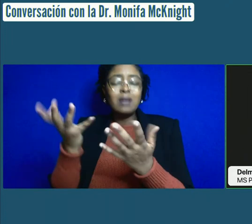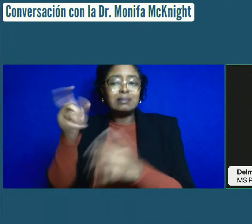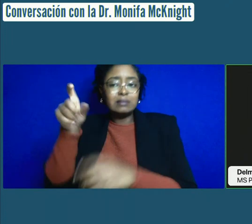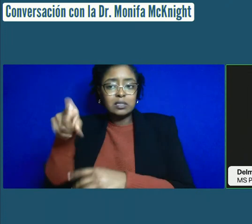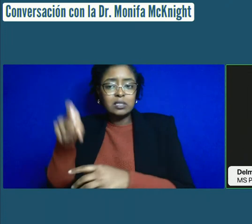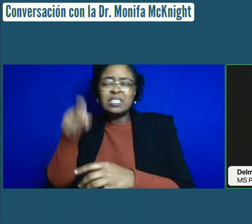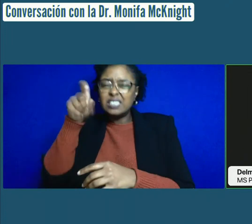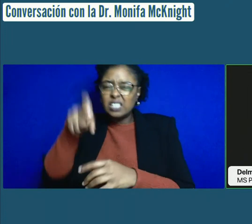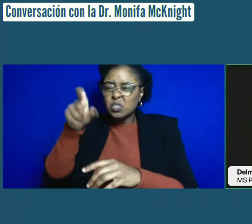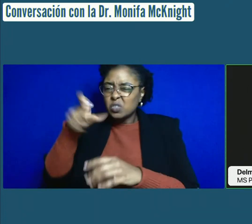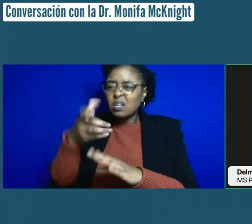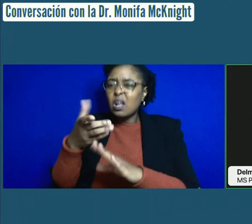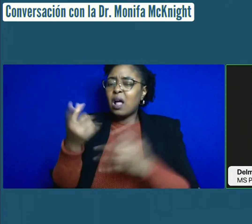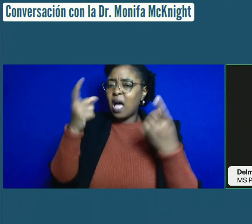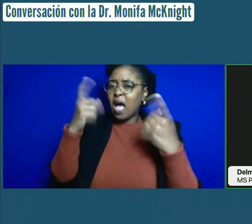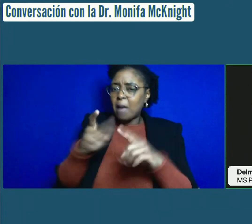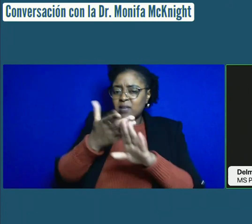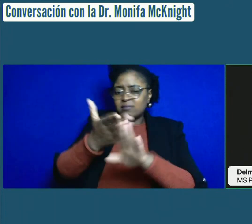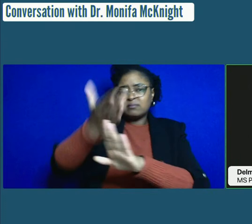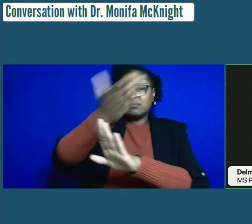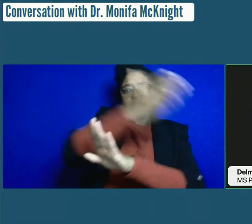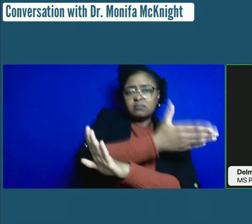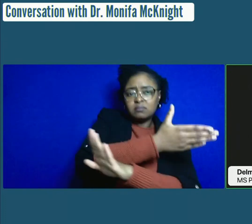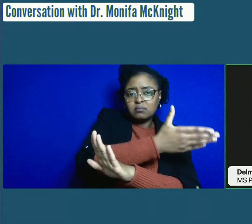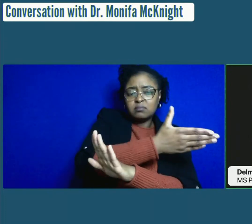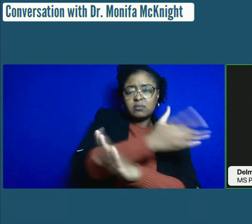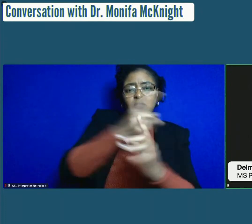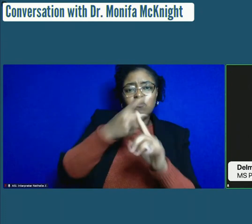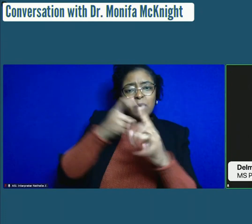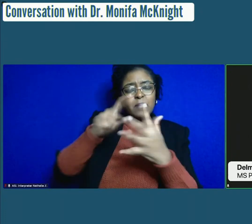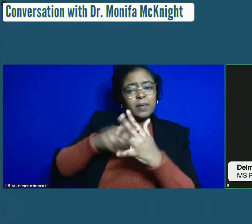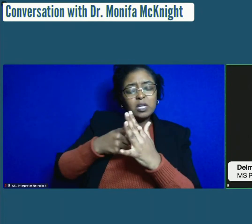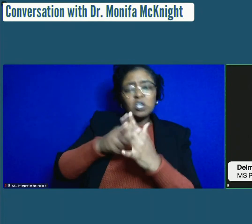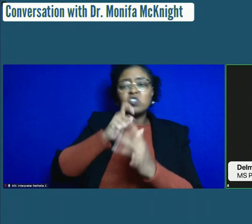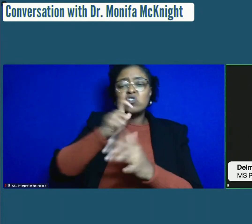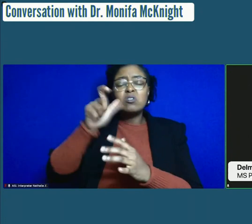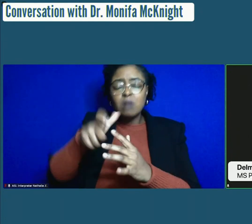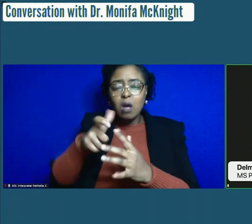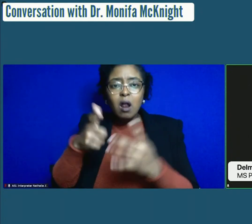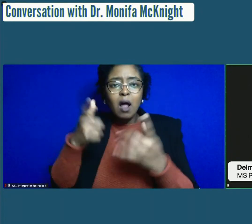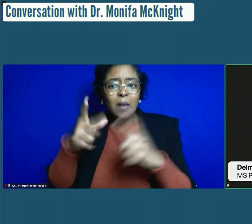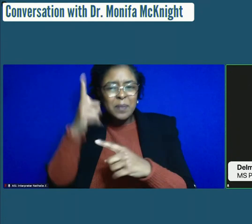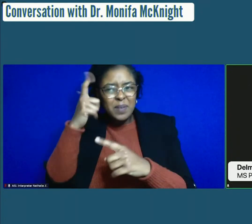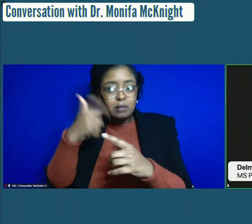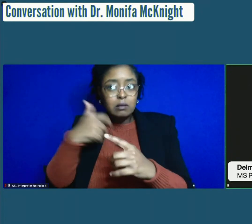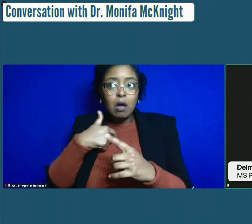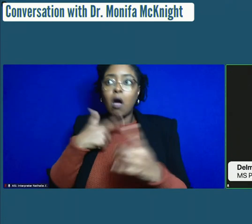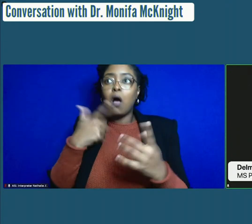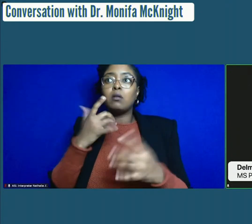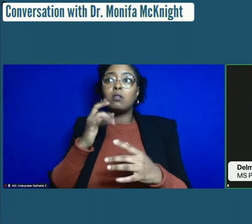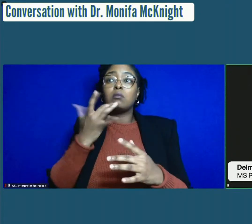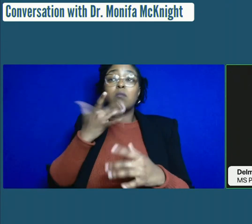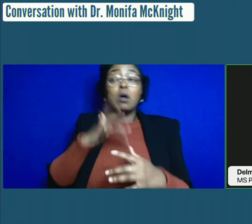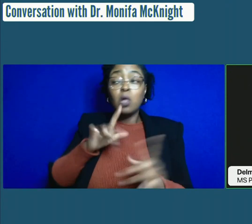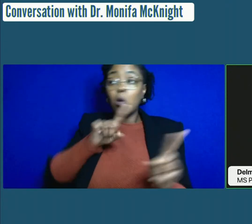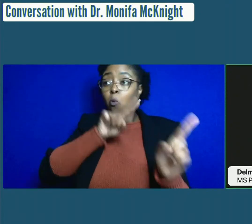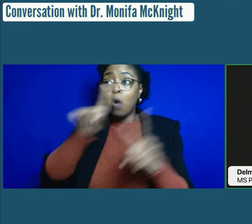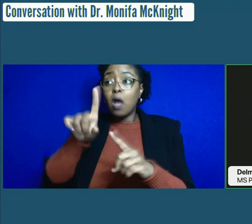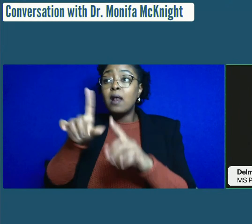now helping my son get what he needs. This should have happened from the beginning. It should